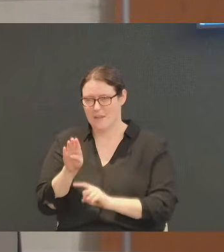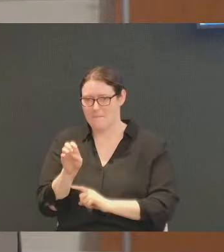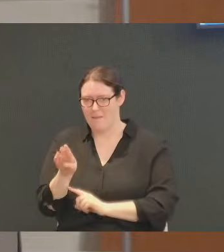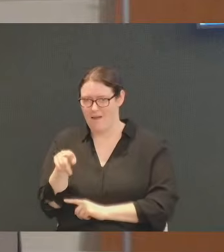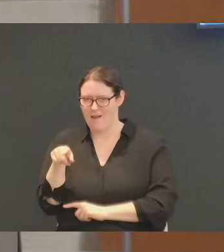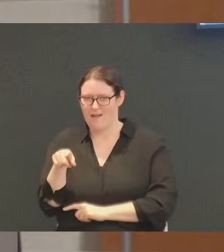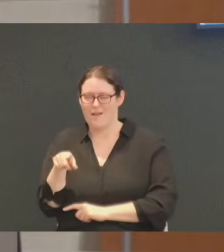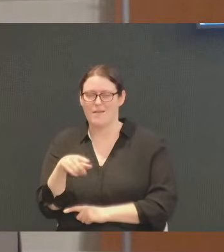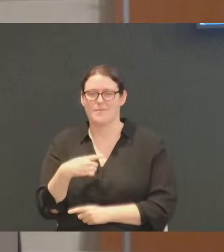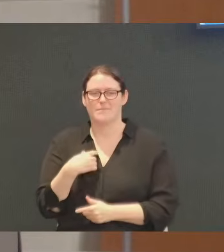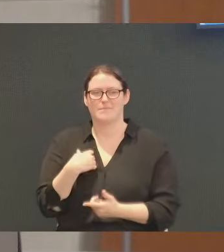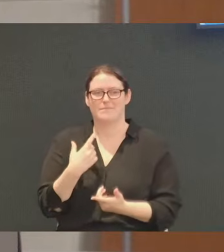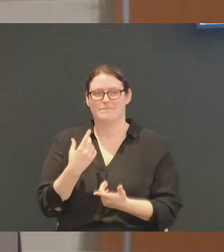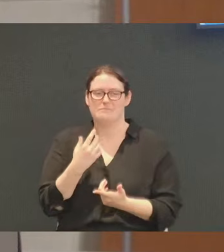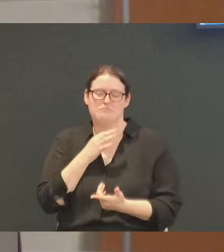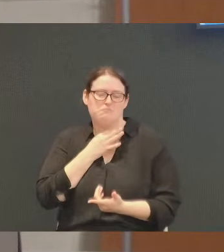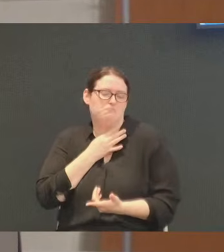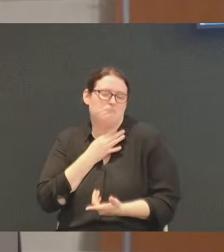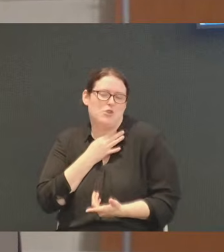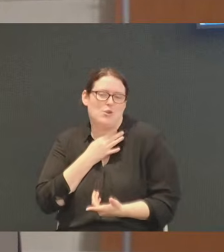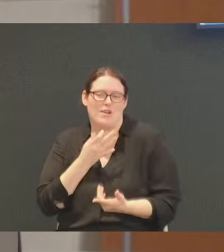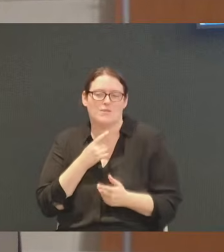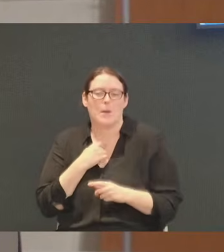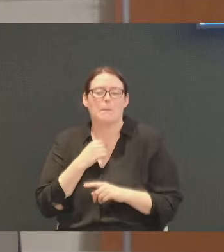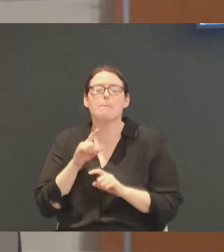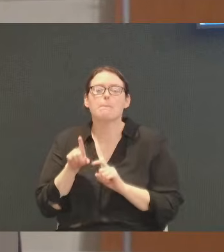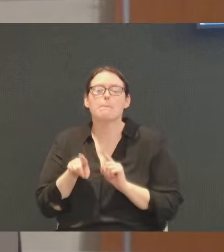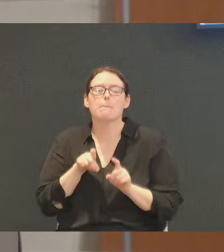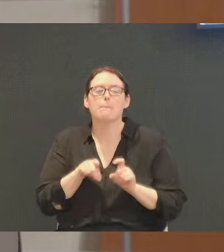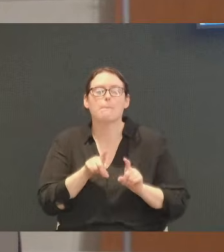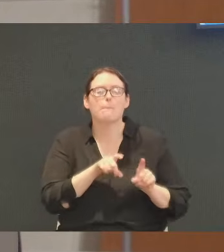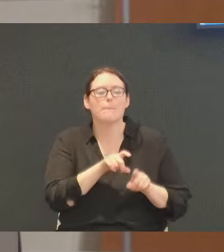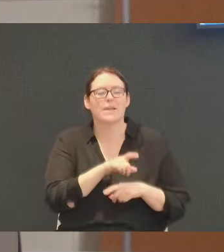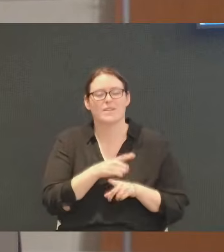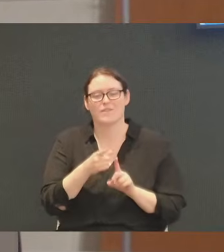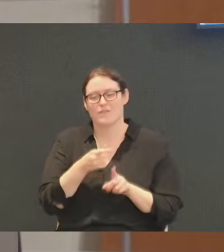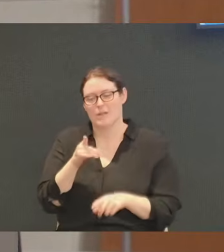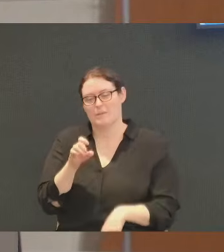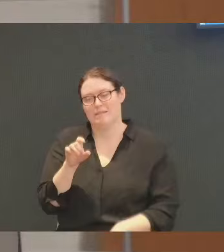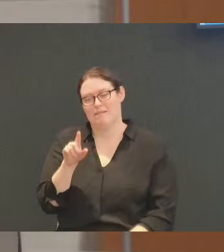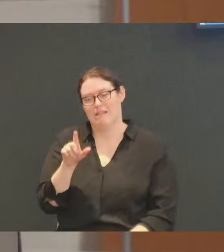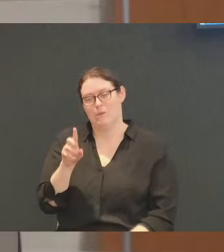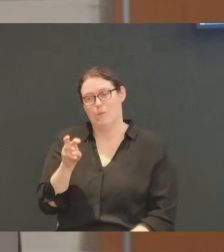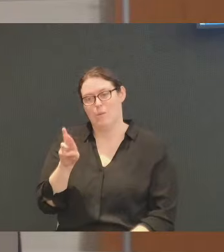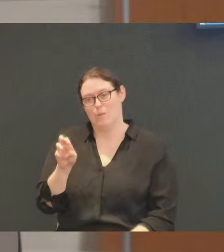and it's just a c out of curiosity Bob comes from Delaware County I happen to know a couple County